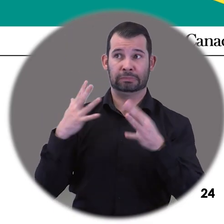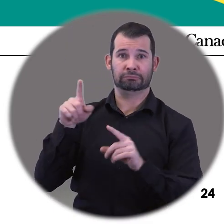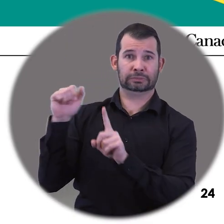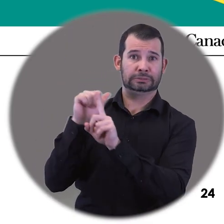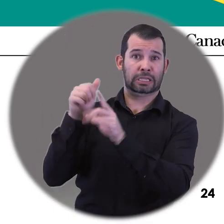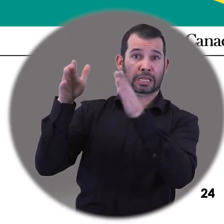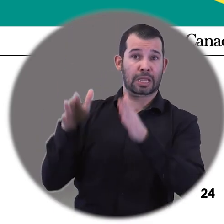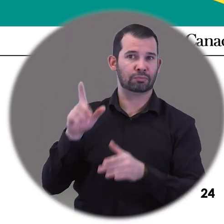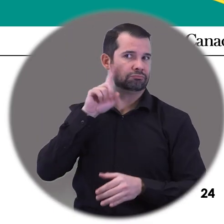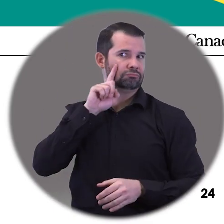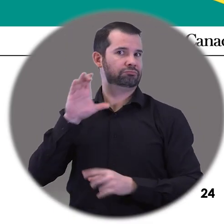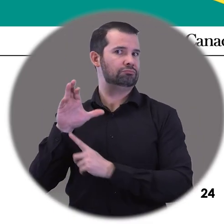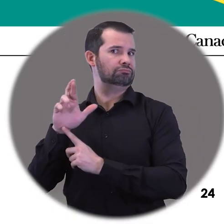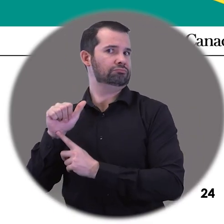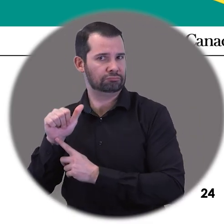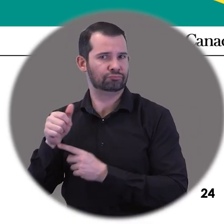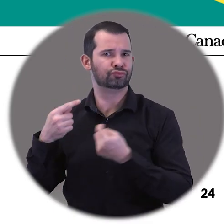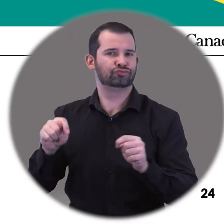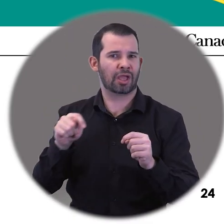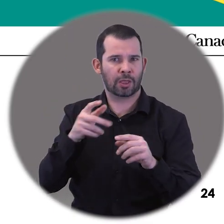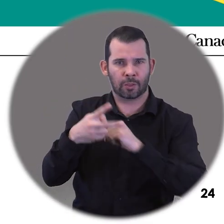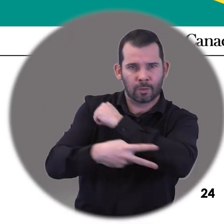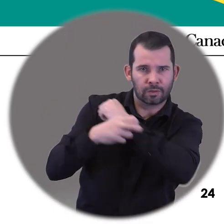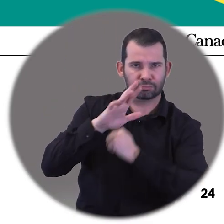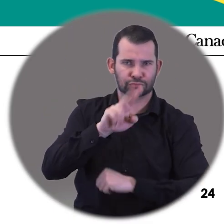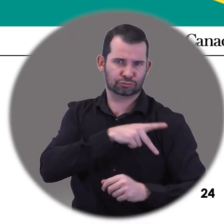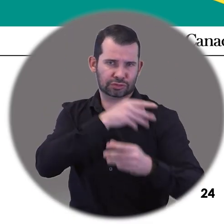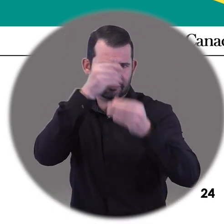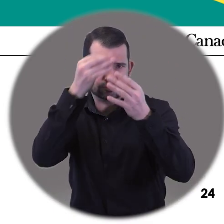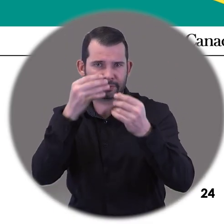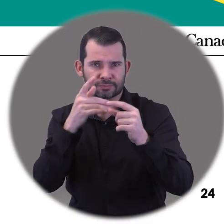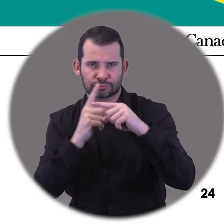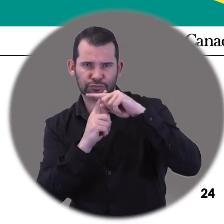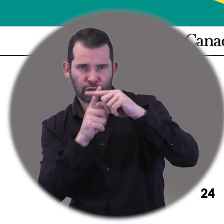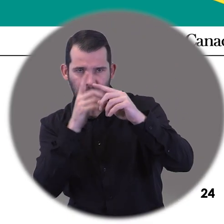Scammers imitate the CRA to try to steal your personal information